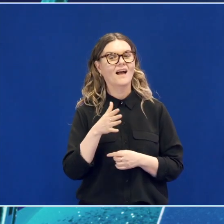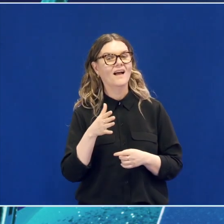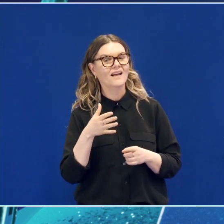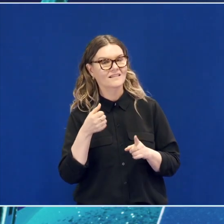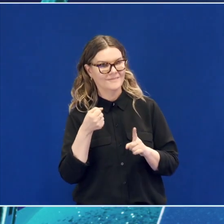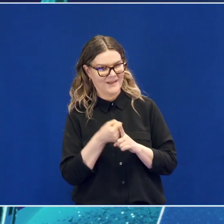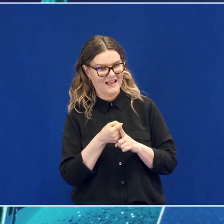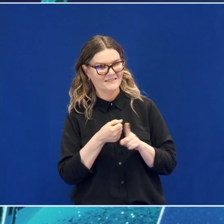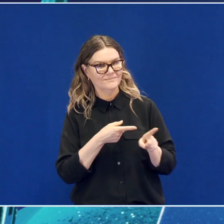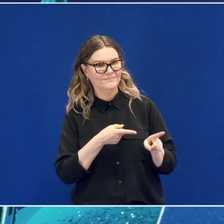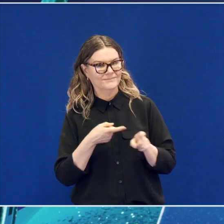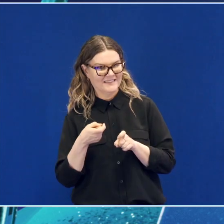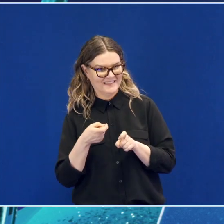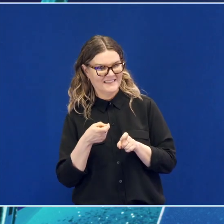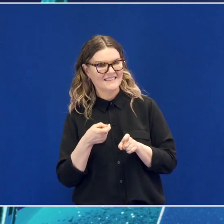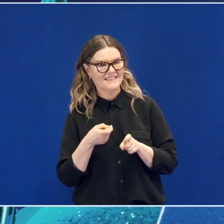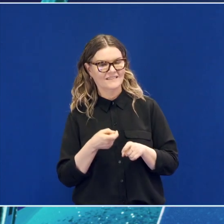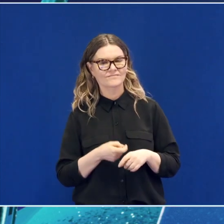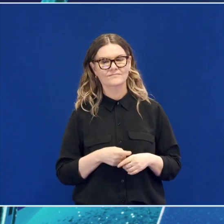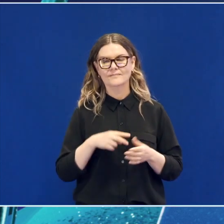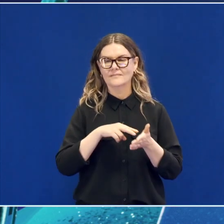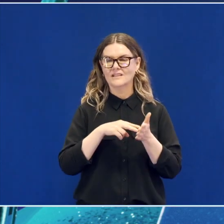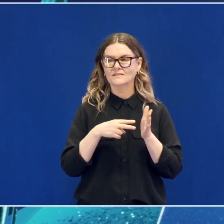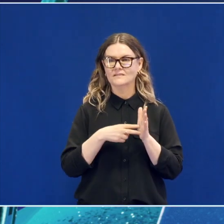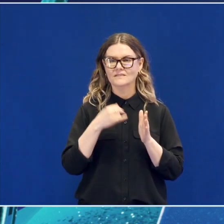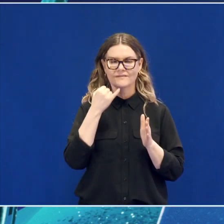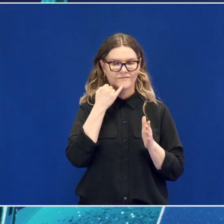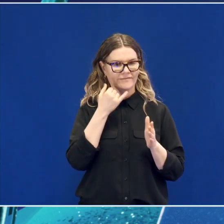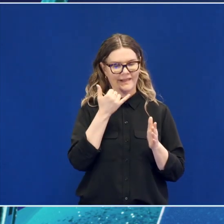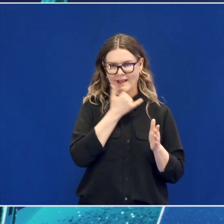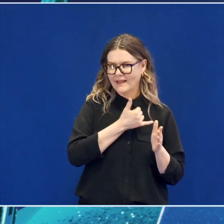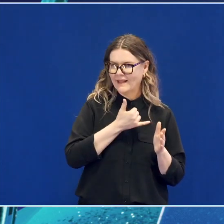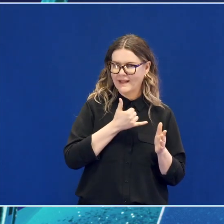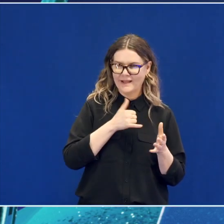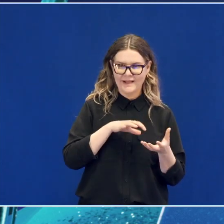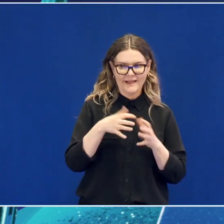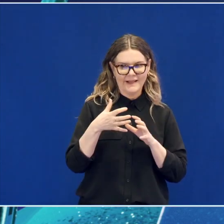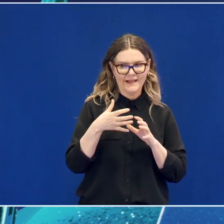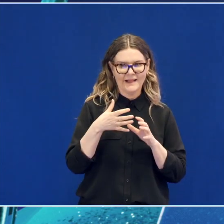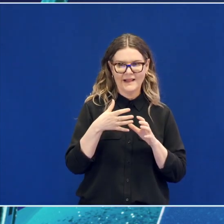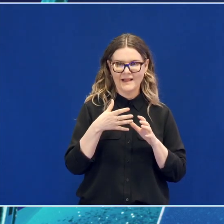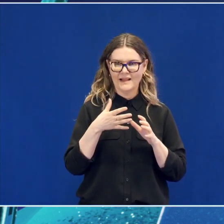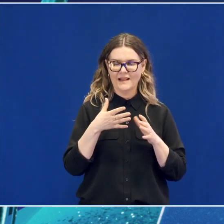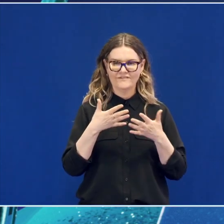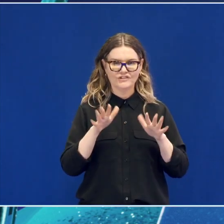and numerous studies have shown that code generation models are not that great when it comes to generating accessible code from the jump.